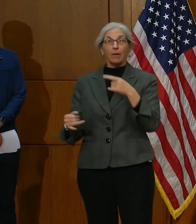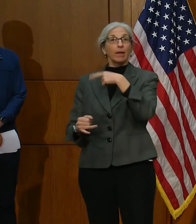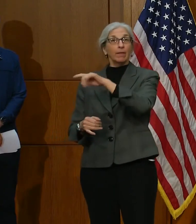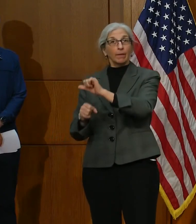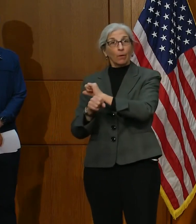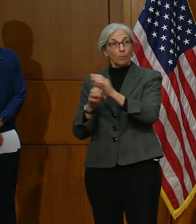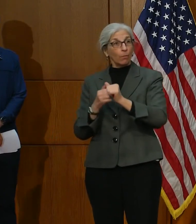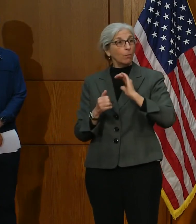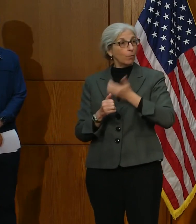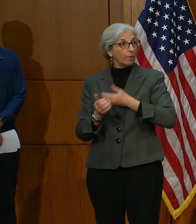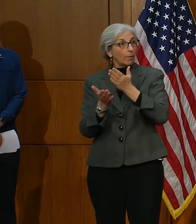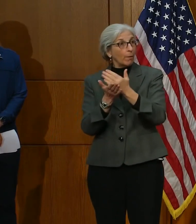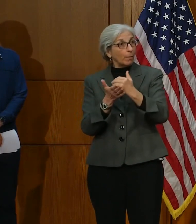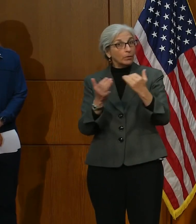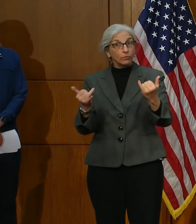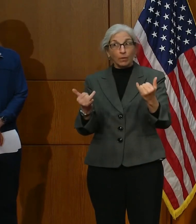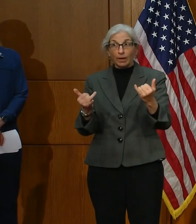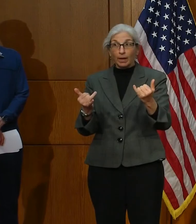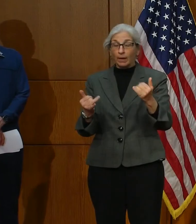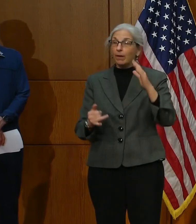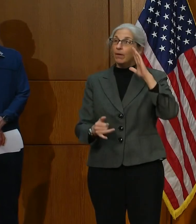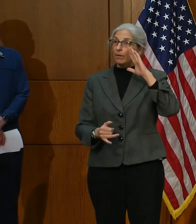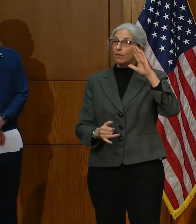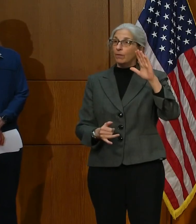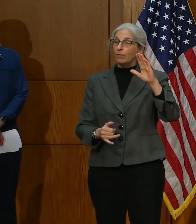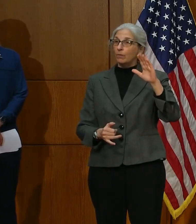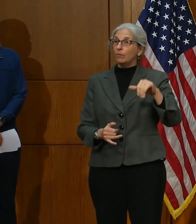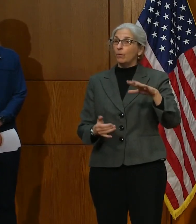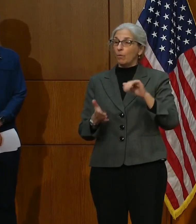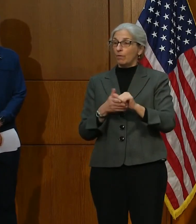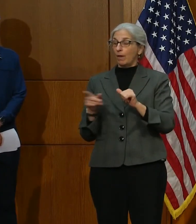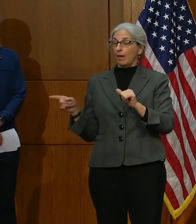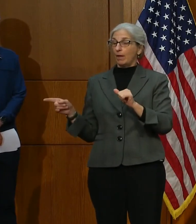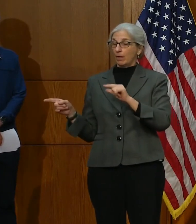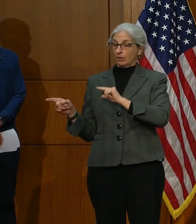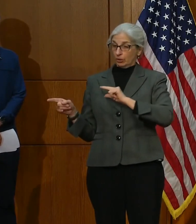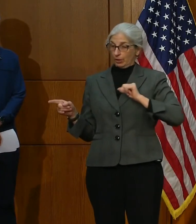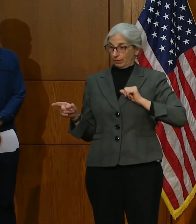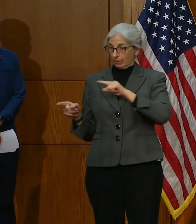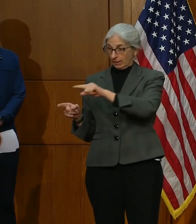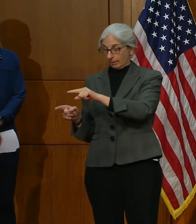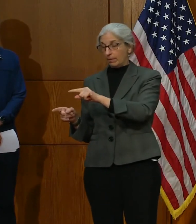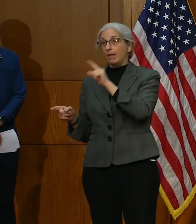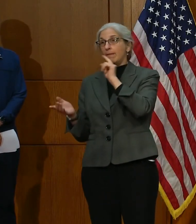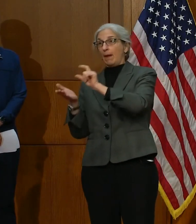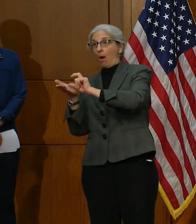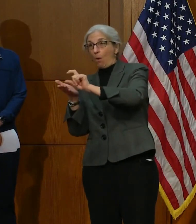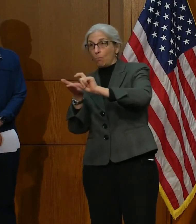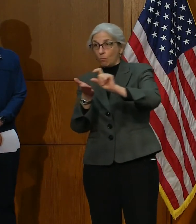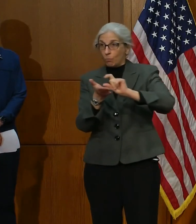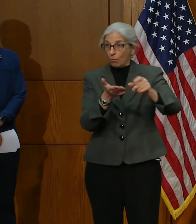OUR LEGISLATURE HERE IN TOWN ON DAY WERE ARE WORKING WITH OUR